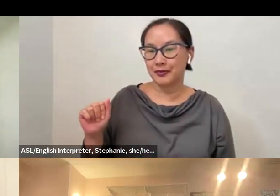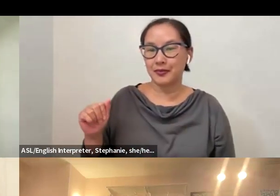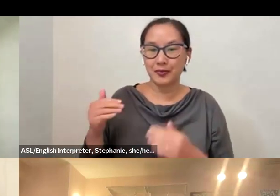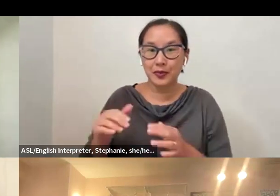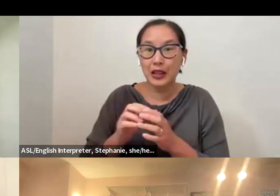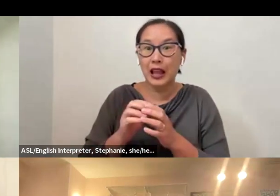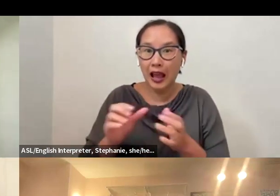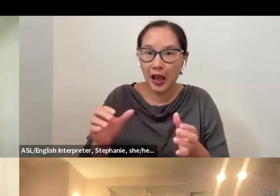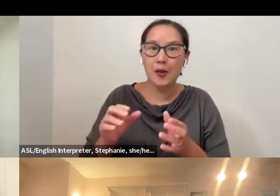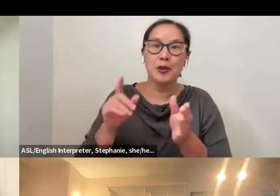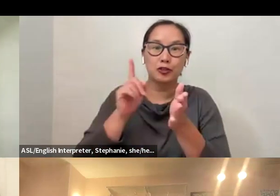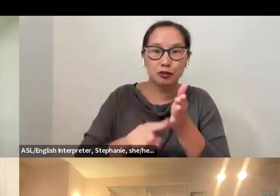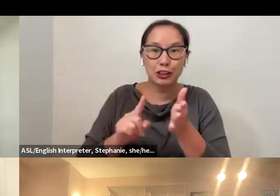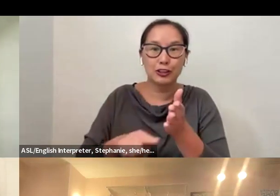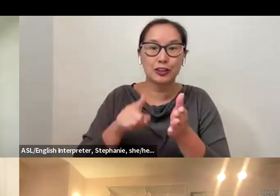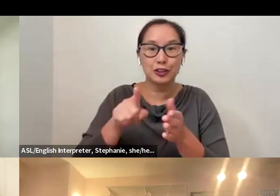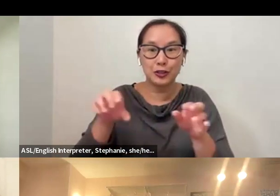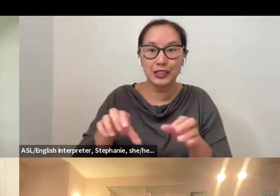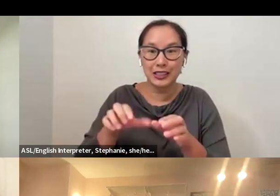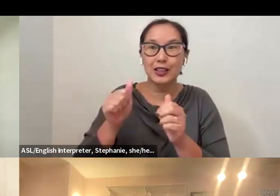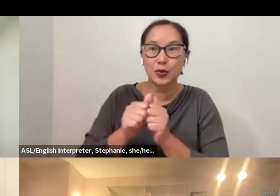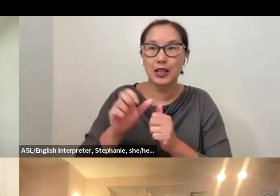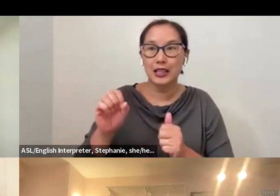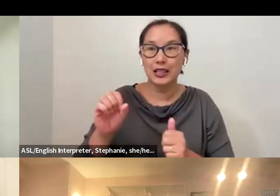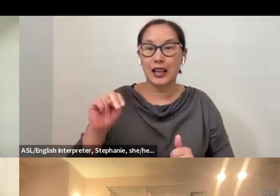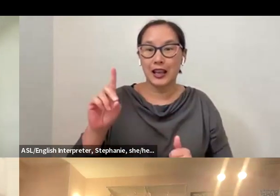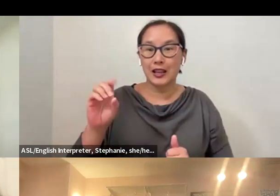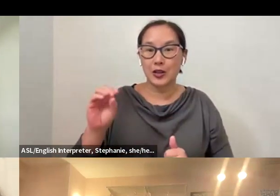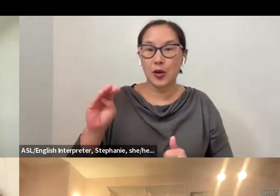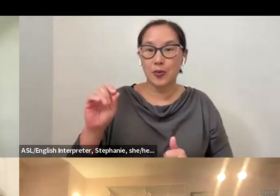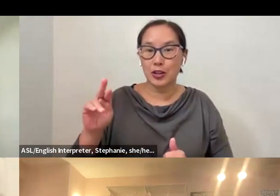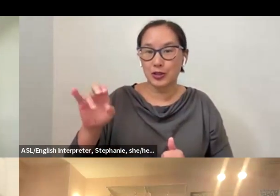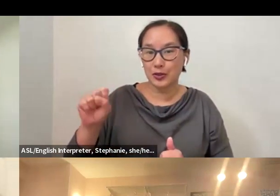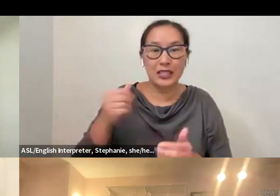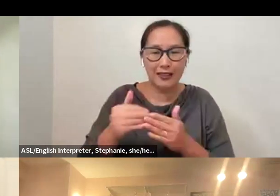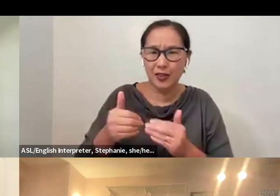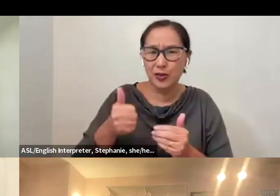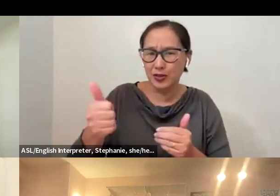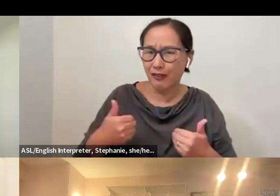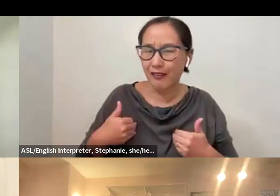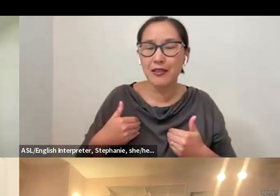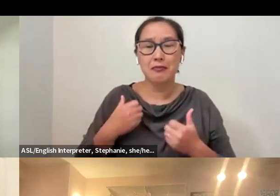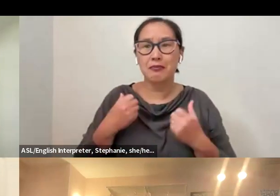for endometriosis when you yourself have endometriosis. And I think a lot of people don't realize that,